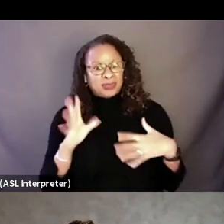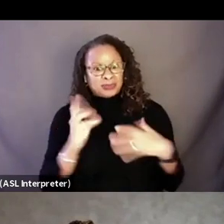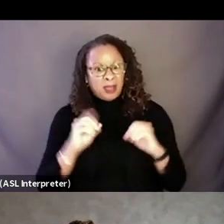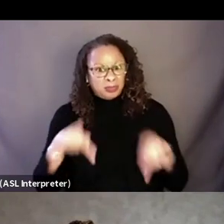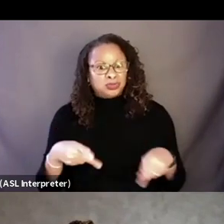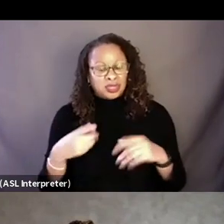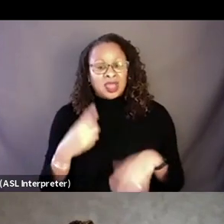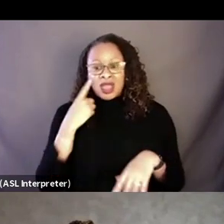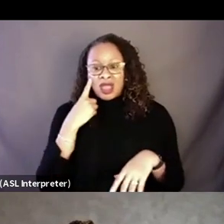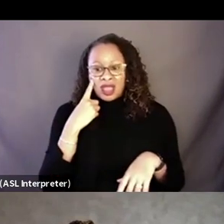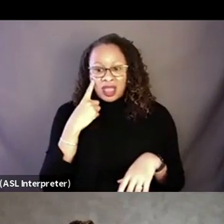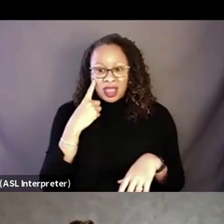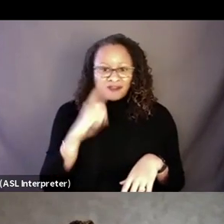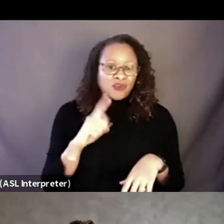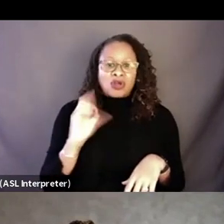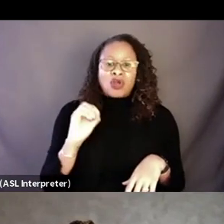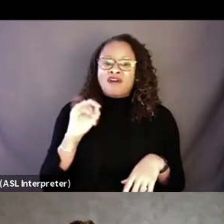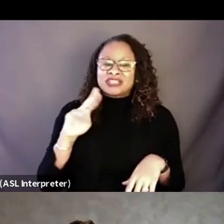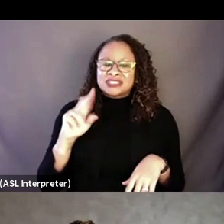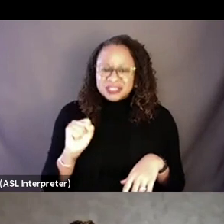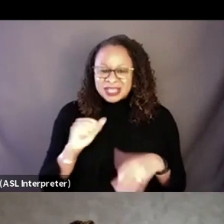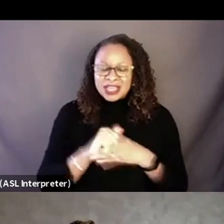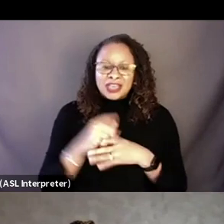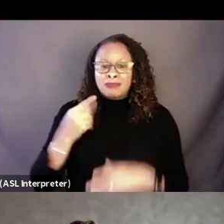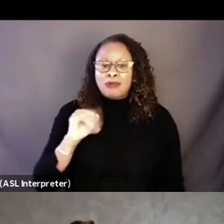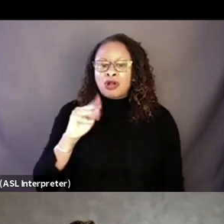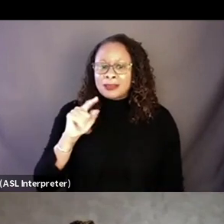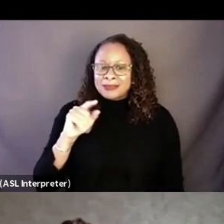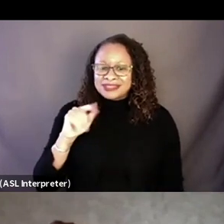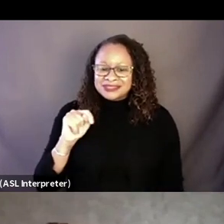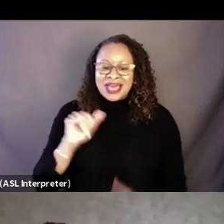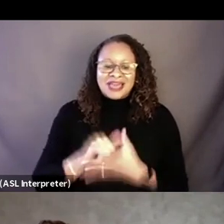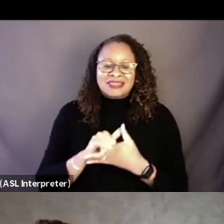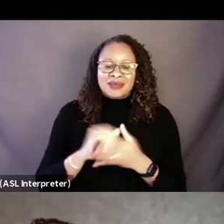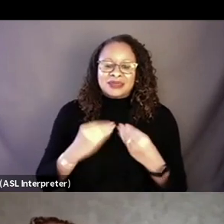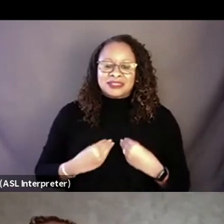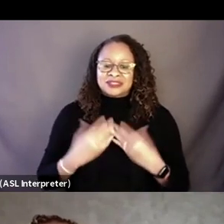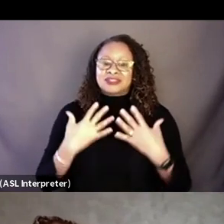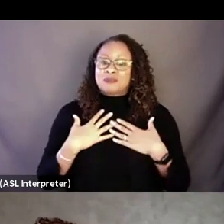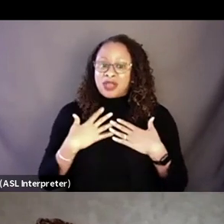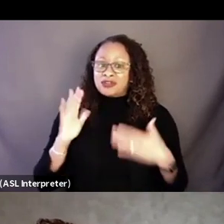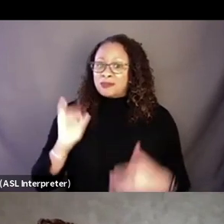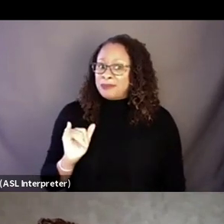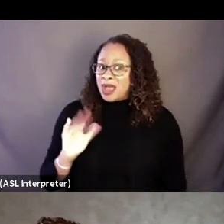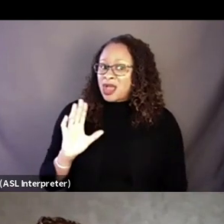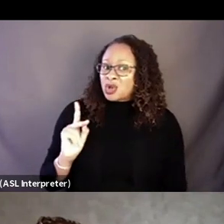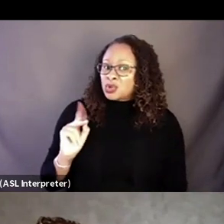For coffins in Parliament it was inspired by Fela Kuti. When the military government killed Fela Kuti's mother,